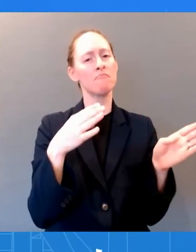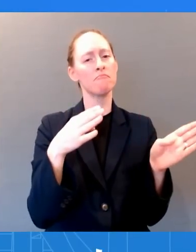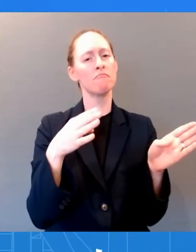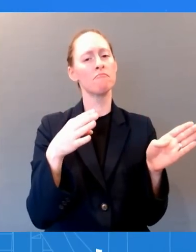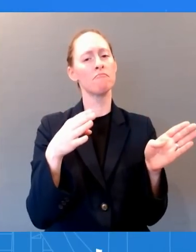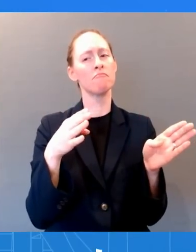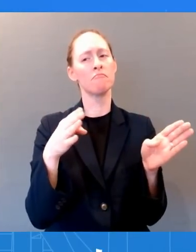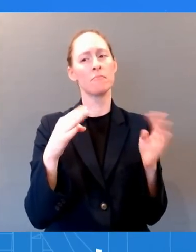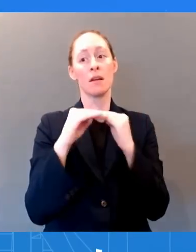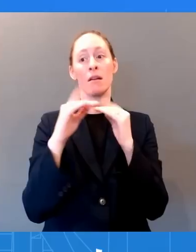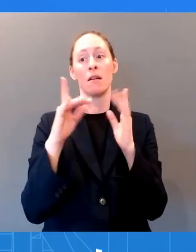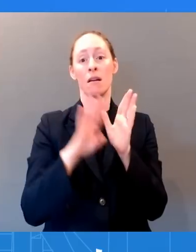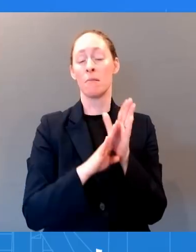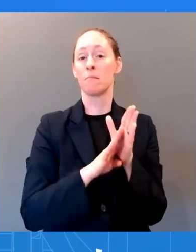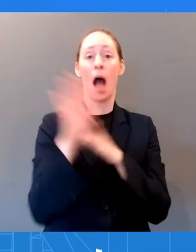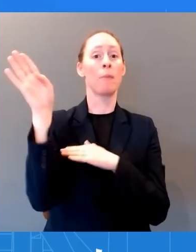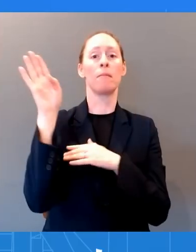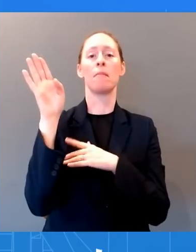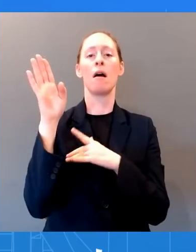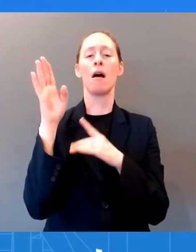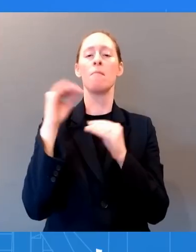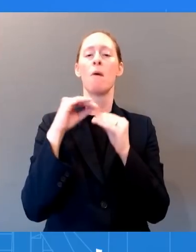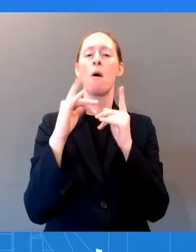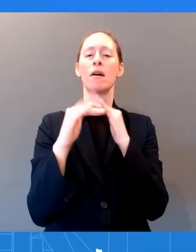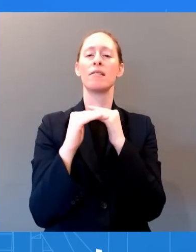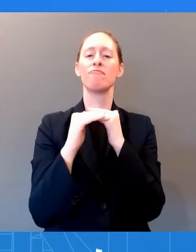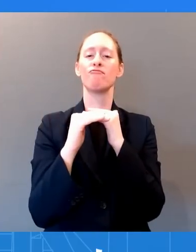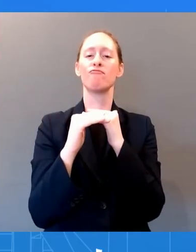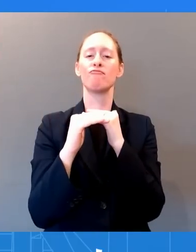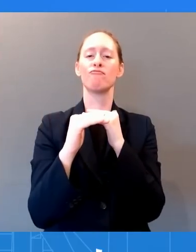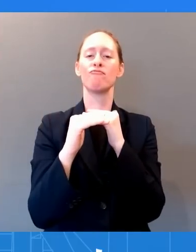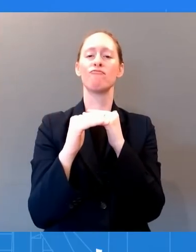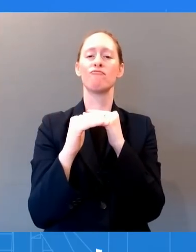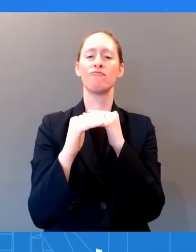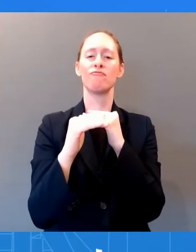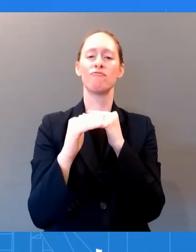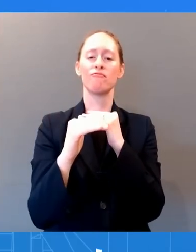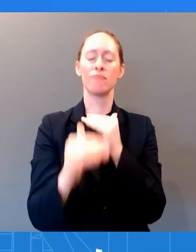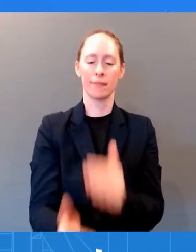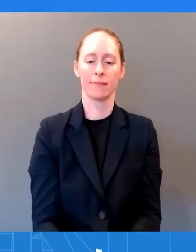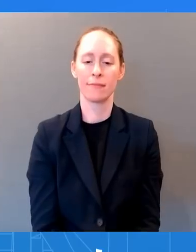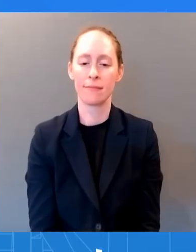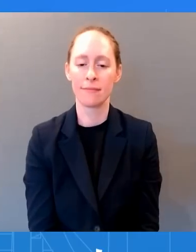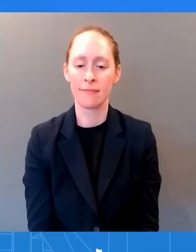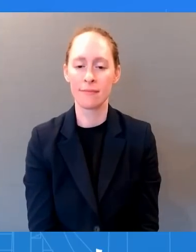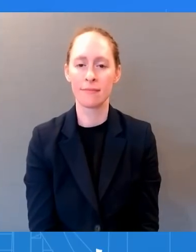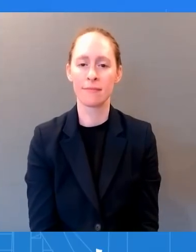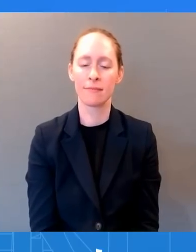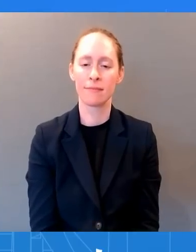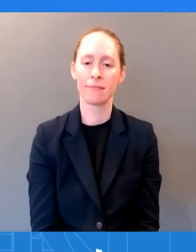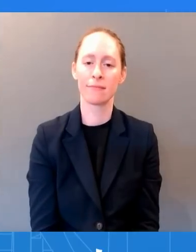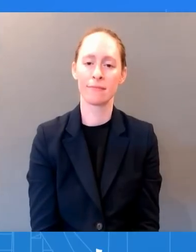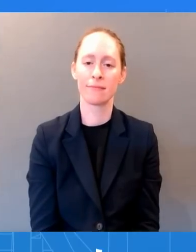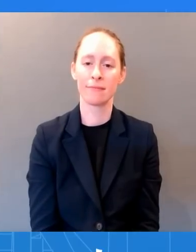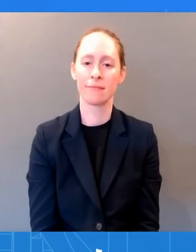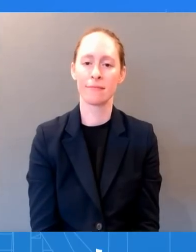as we're looking at the resiliency of our economy. Okay. I'm trying to see -- go ahead. The Press: Thanks. I wanted to go back